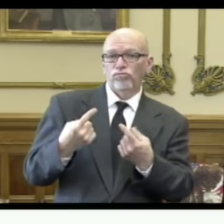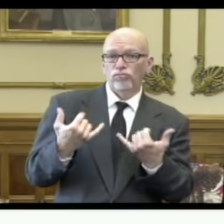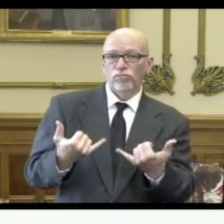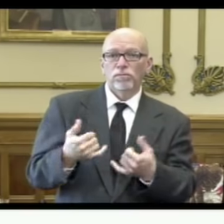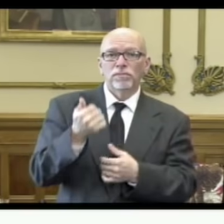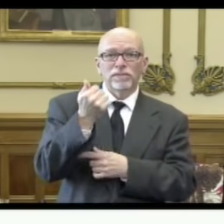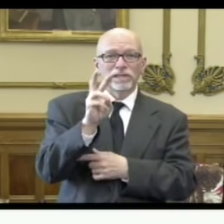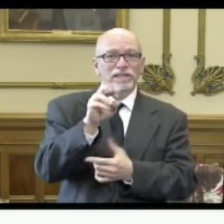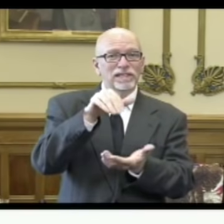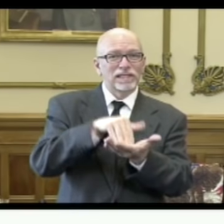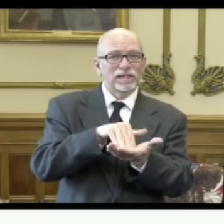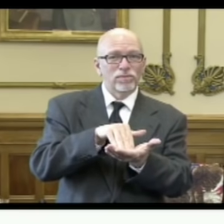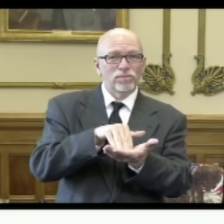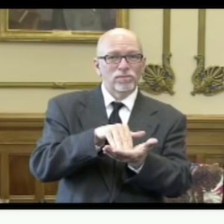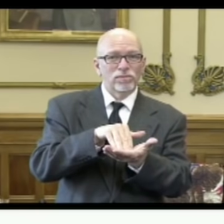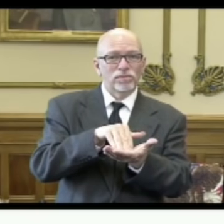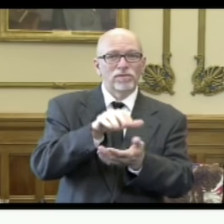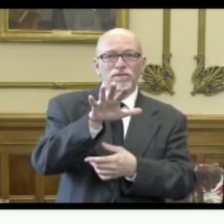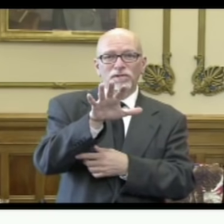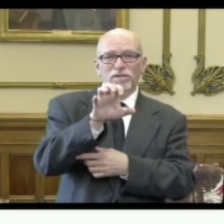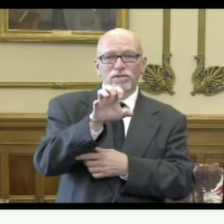NEW CASES. AND 57 NEW DEATHS